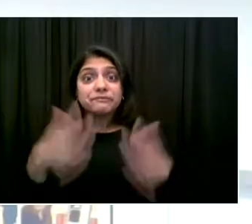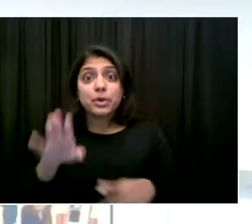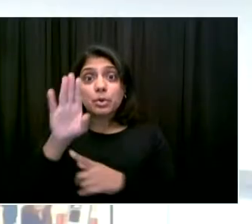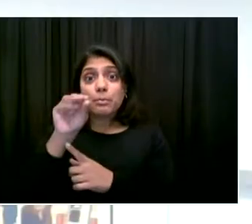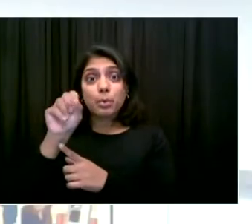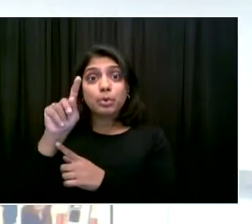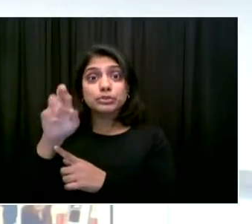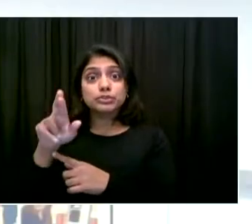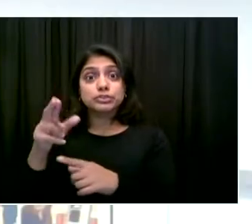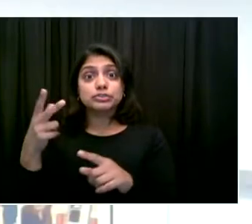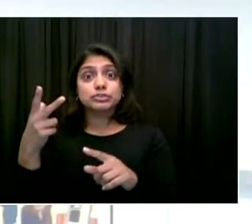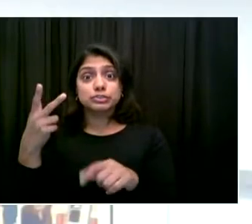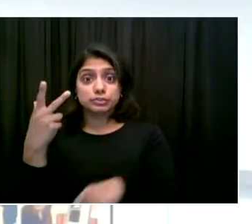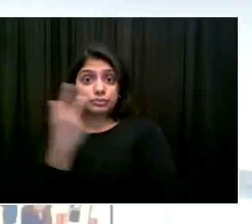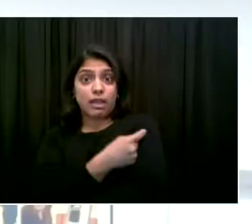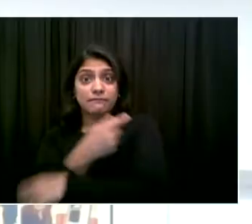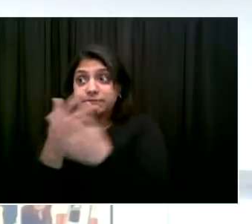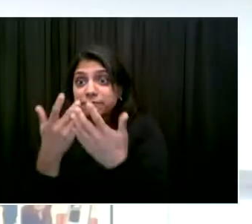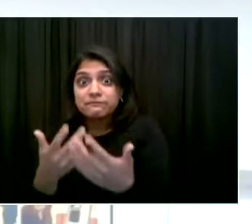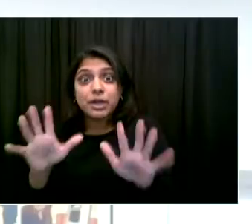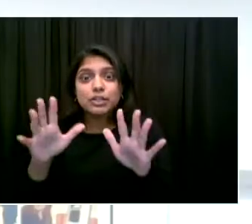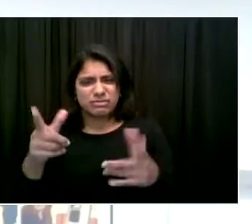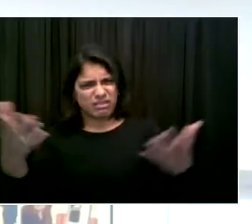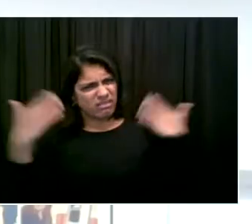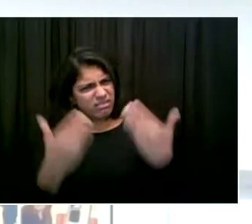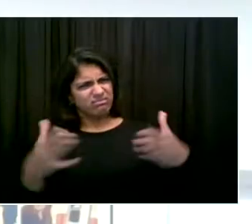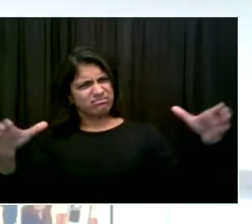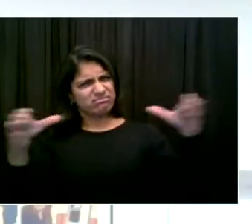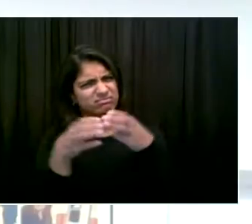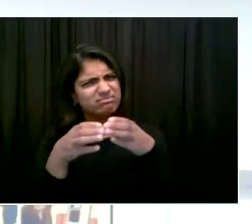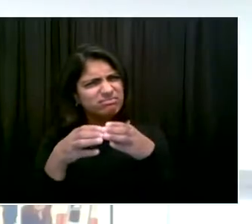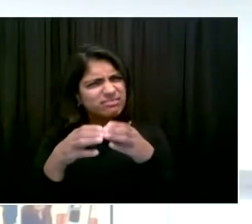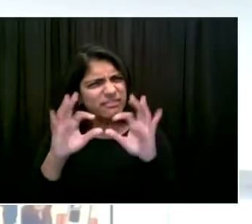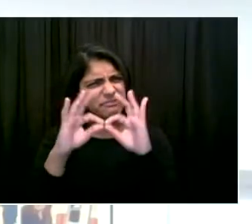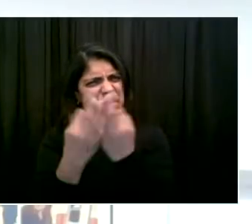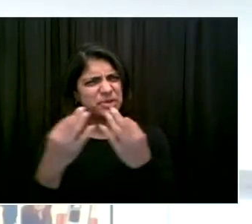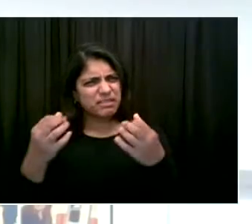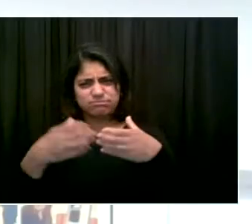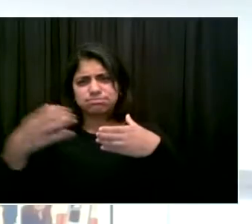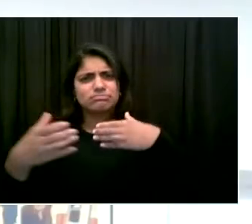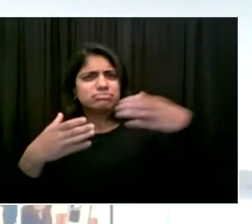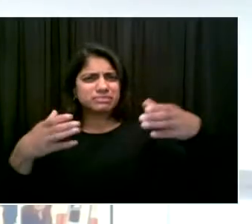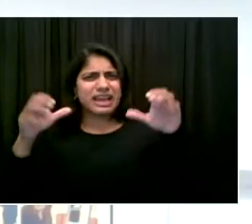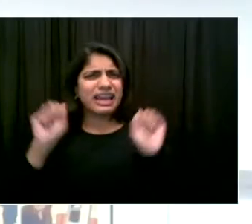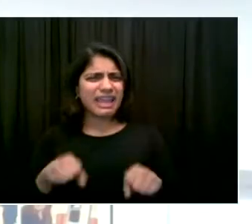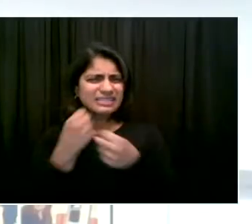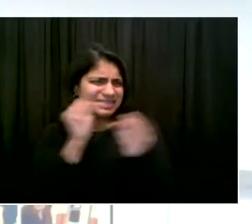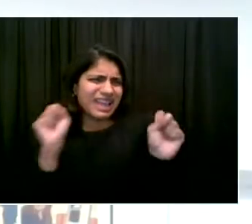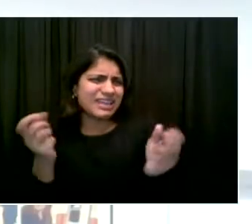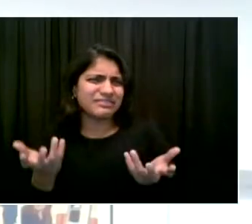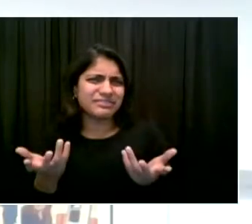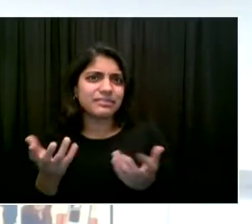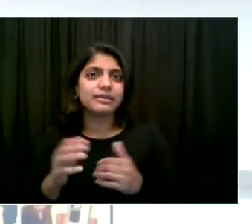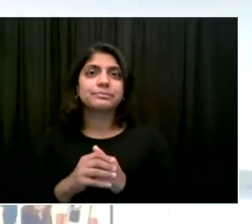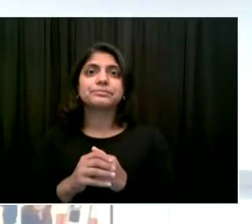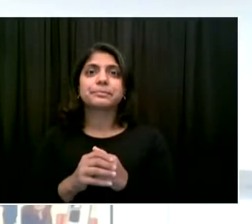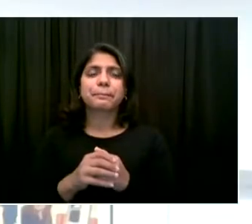HAS GOTTEN THEIR BOOSTER, THAT MAKES ANY GATHERING MORE